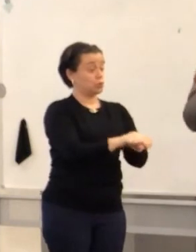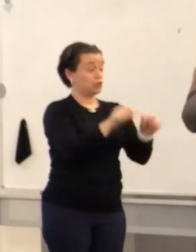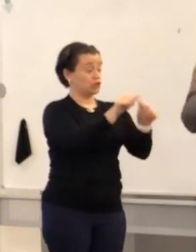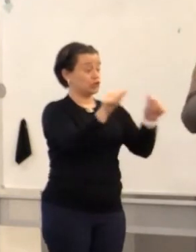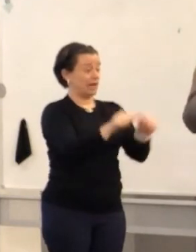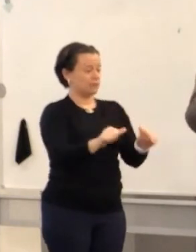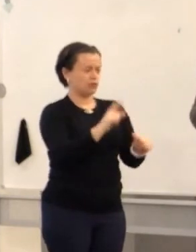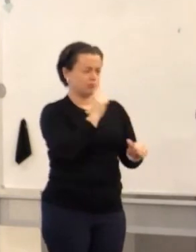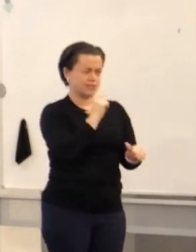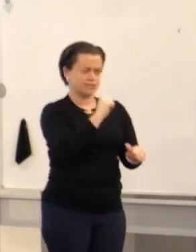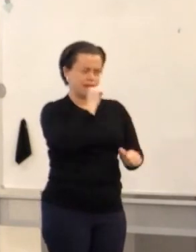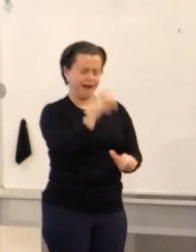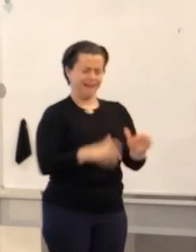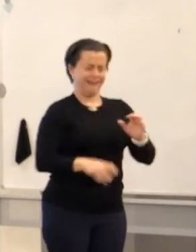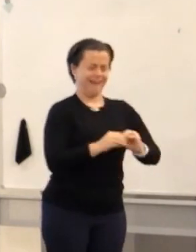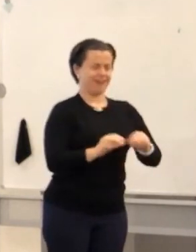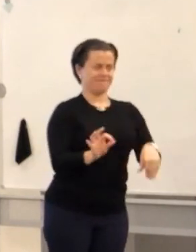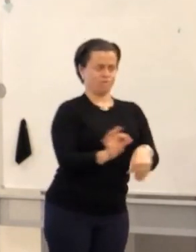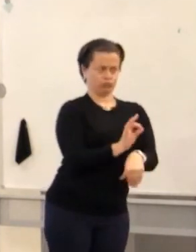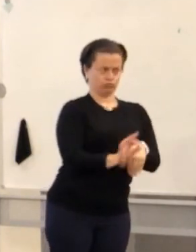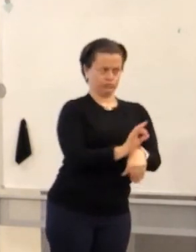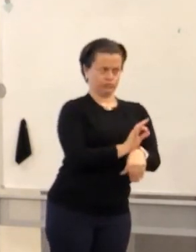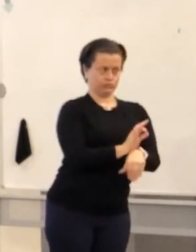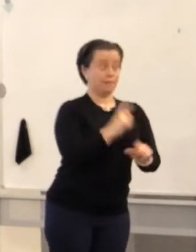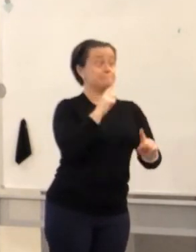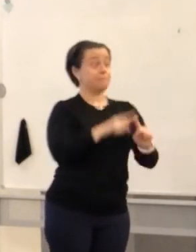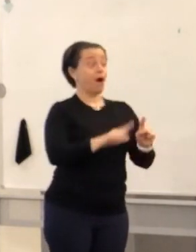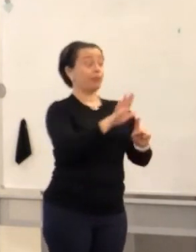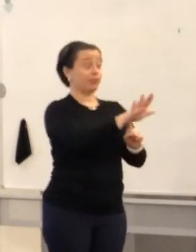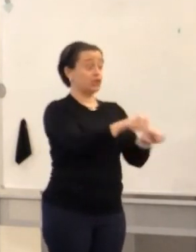but what's new about it how it looks, you might seek design patent protection.